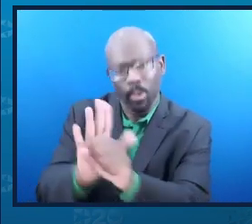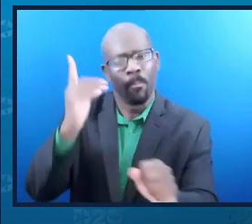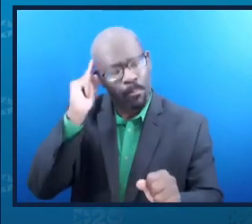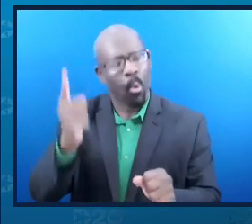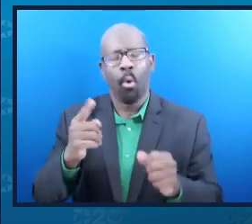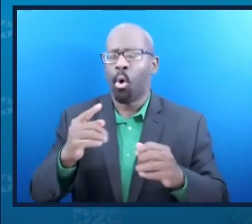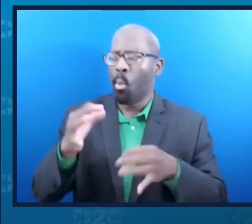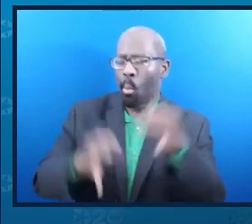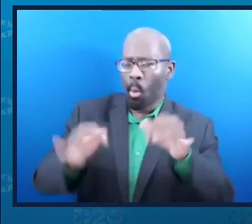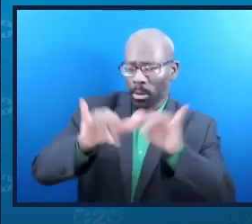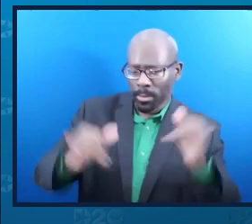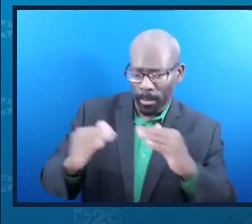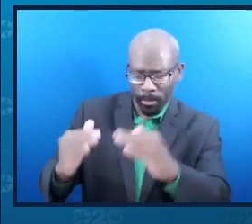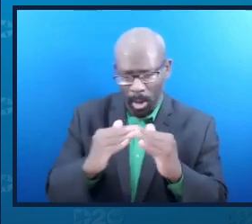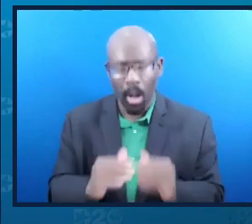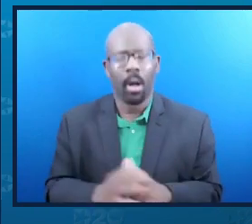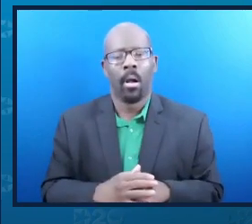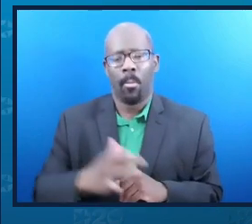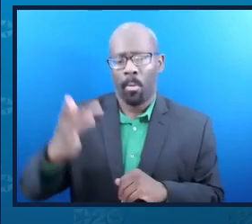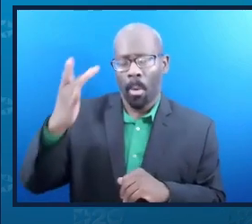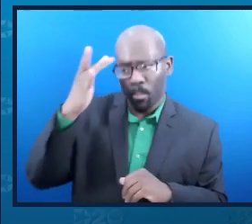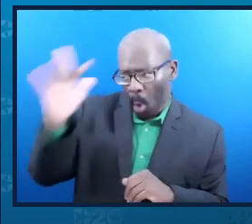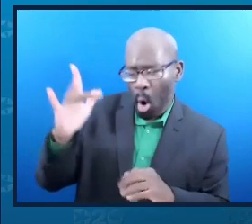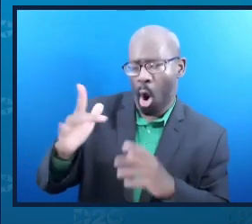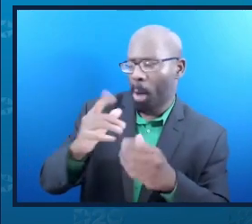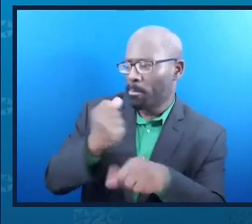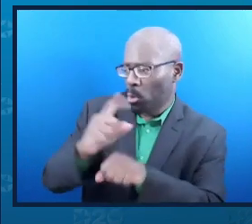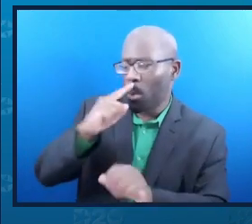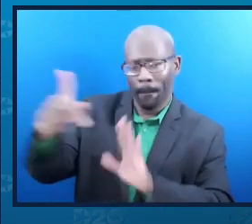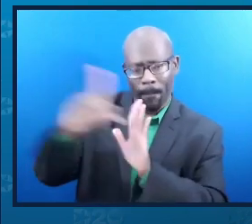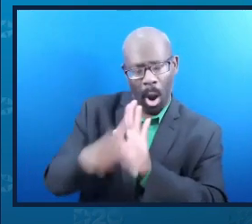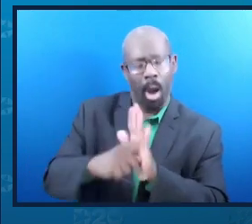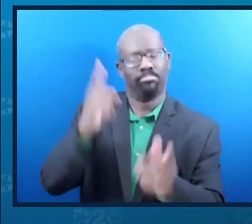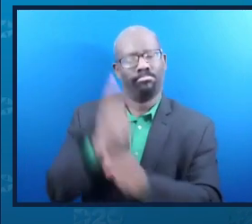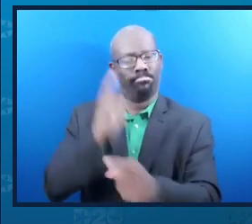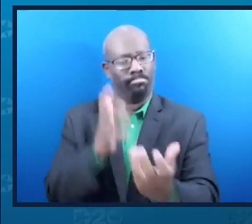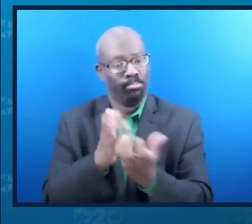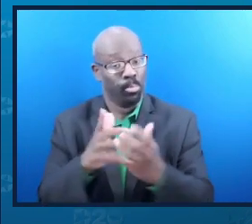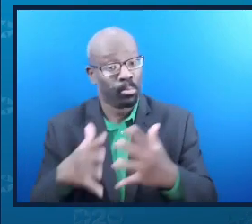COMBAT K CRIME AND VIOLENCE AGAINST WOMEN LEADING OUR QUEST